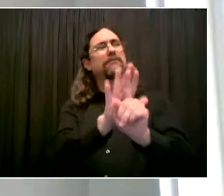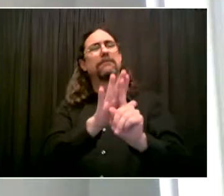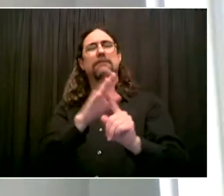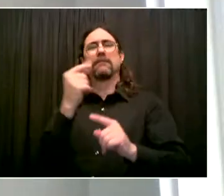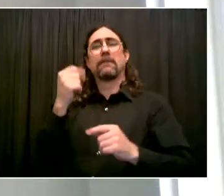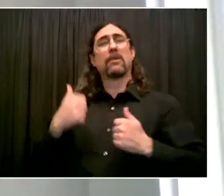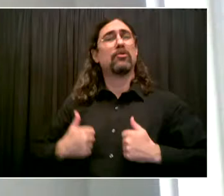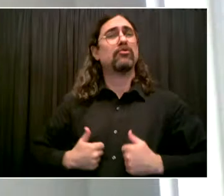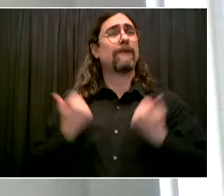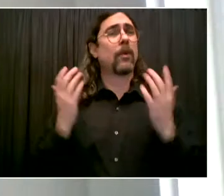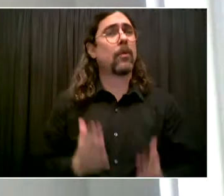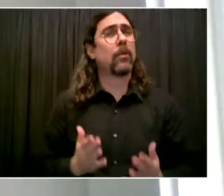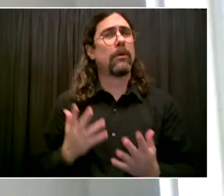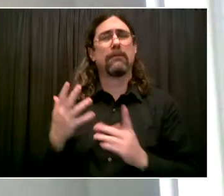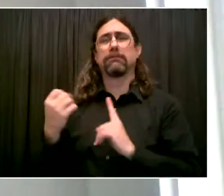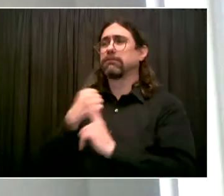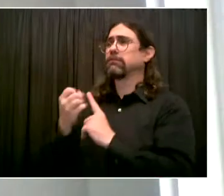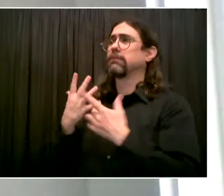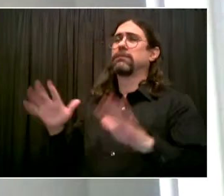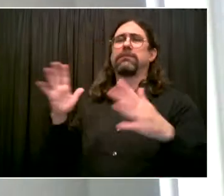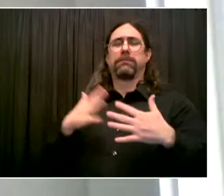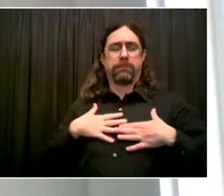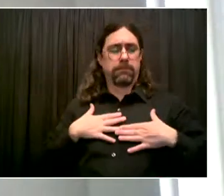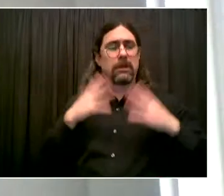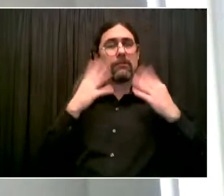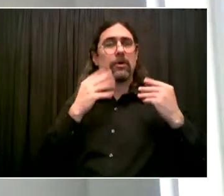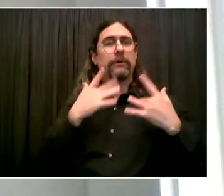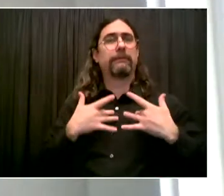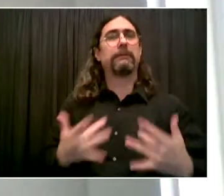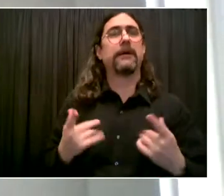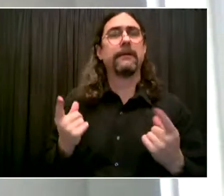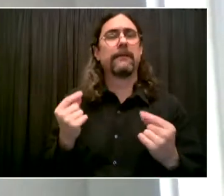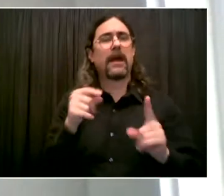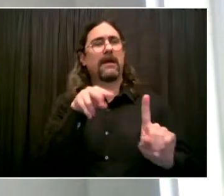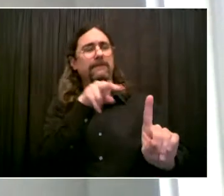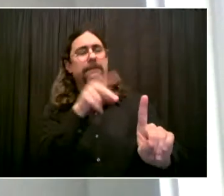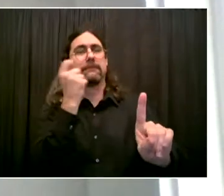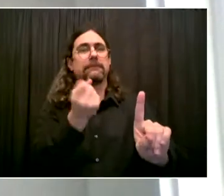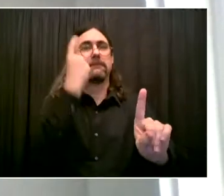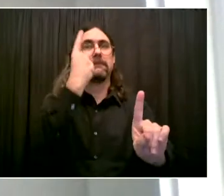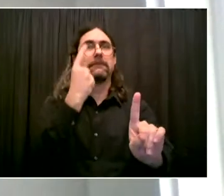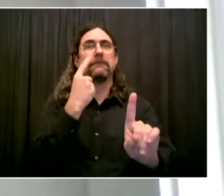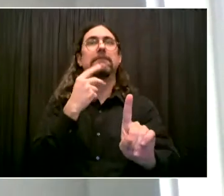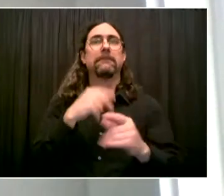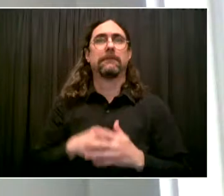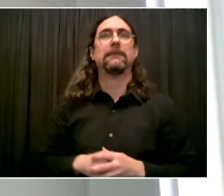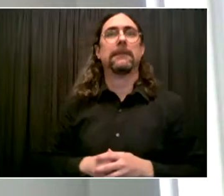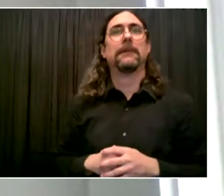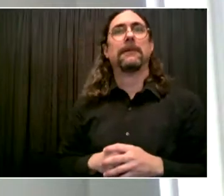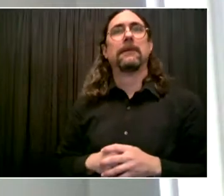THTHS IREQUIRES FUNDING, METI AN ANNUAL